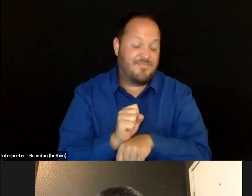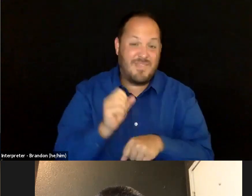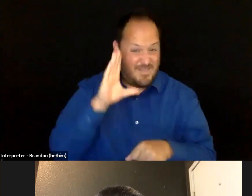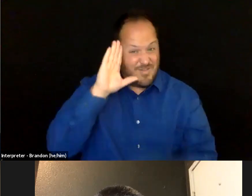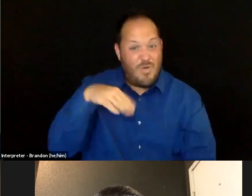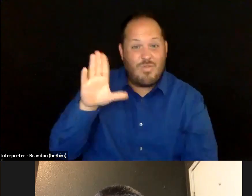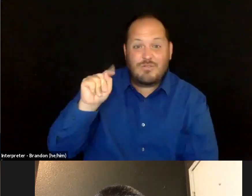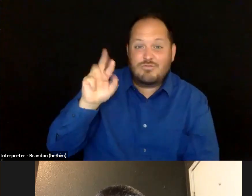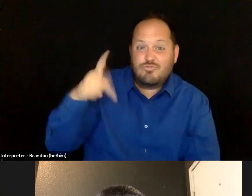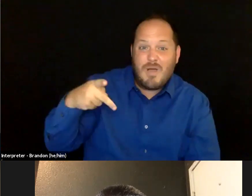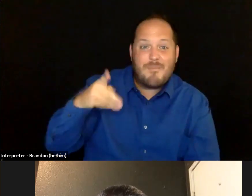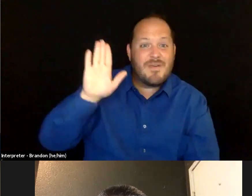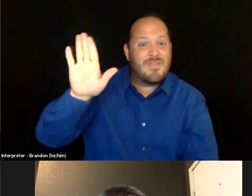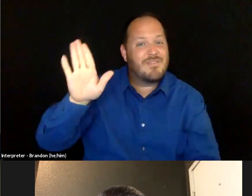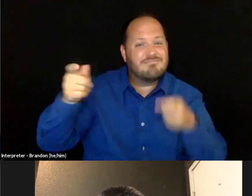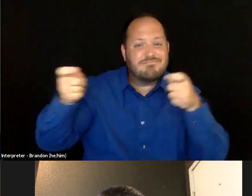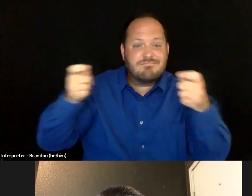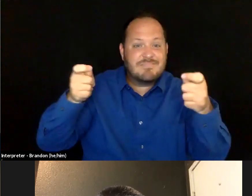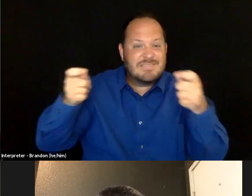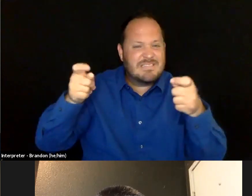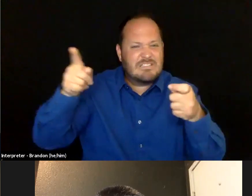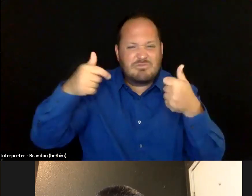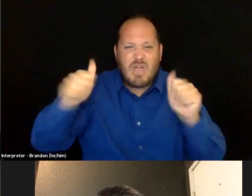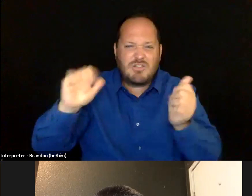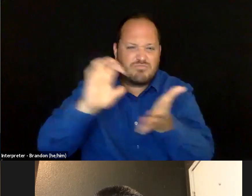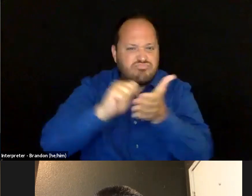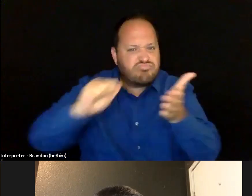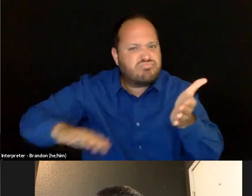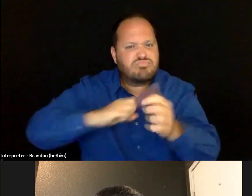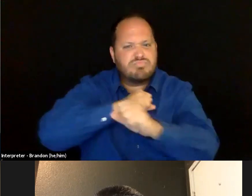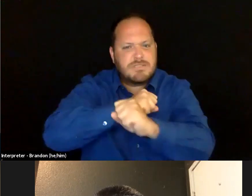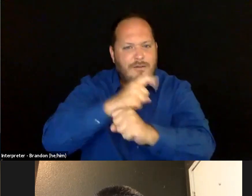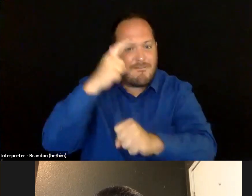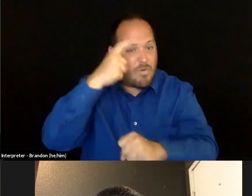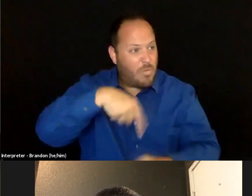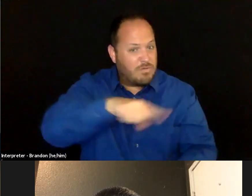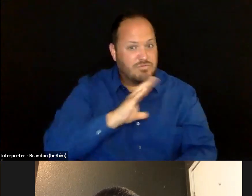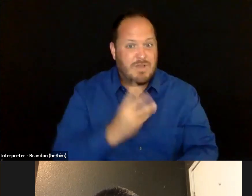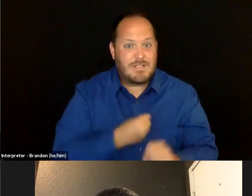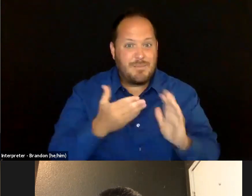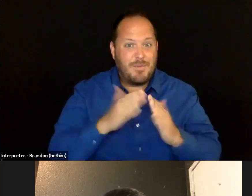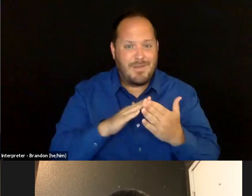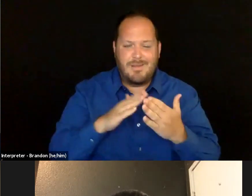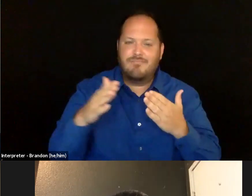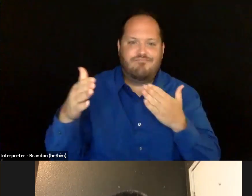cultural acceptance of transgender people, which is great. For those in our community who are really struggling to survive